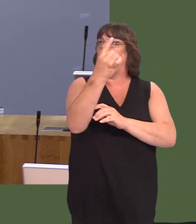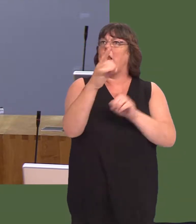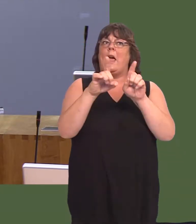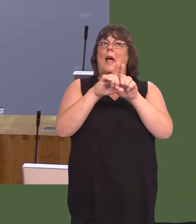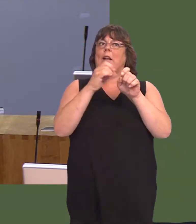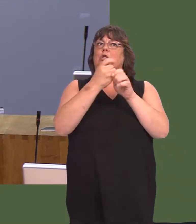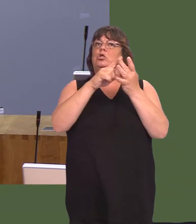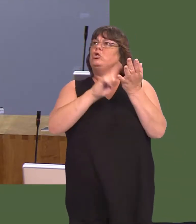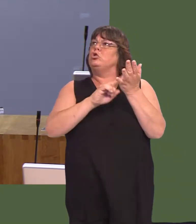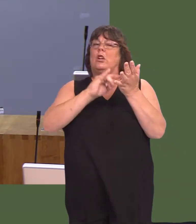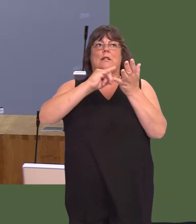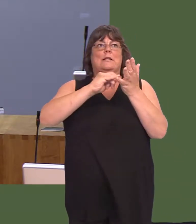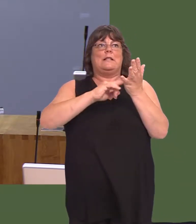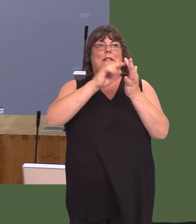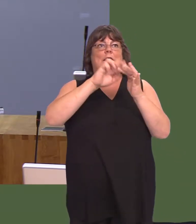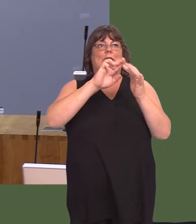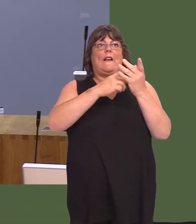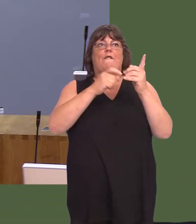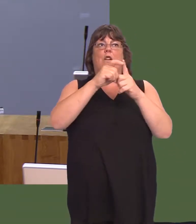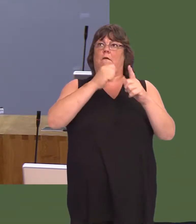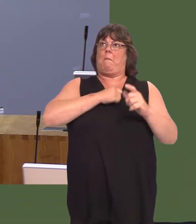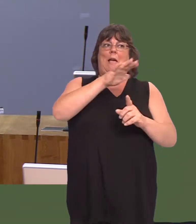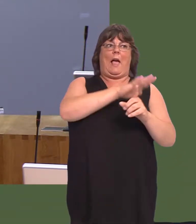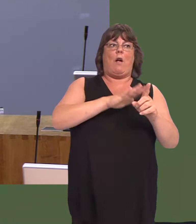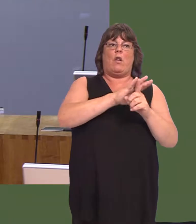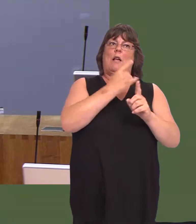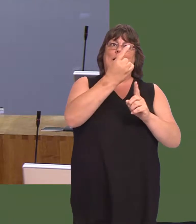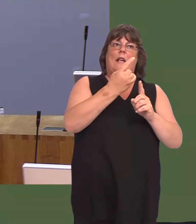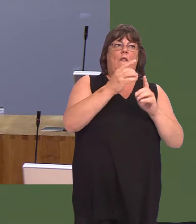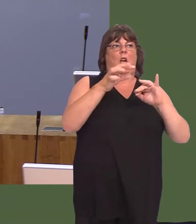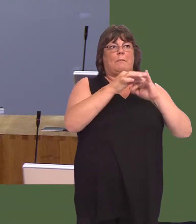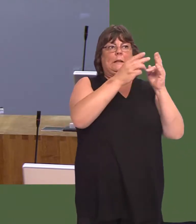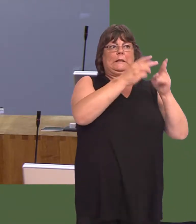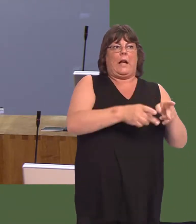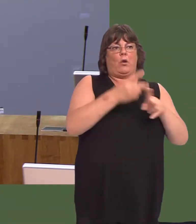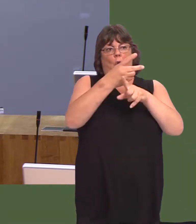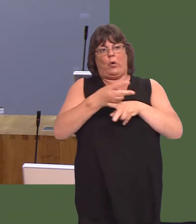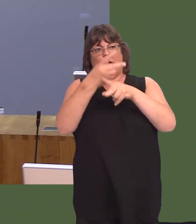in my own constituency, whoís widowed, takes care of her disabled son, and told Age Cymru